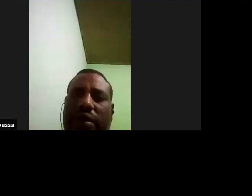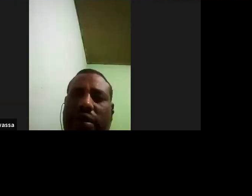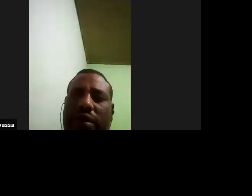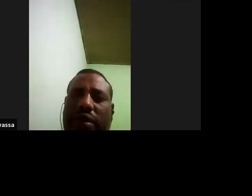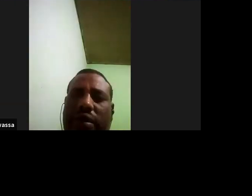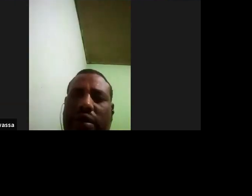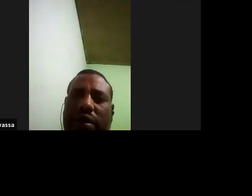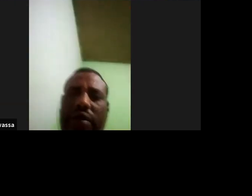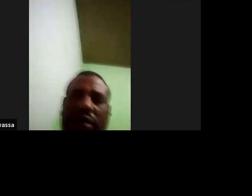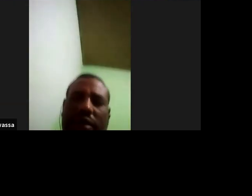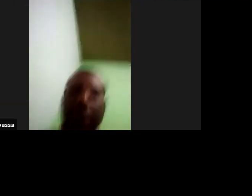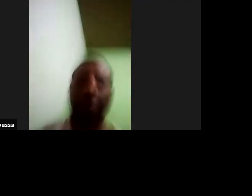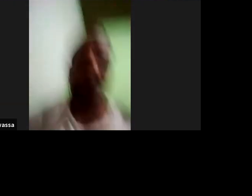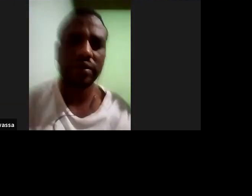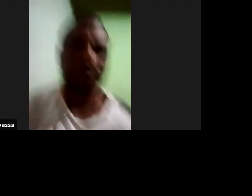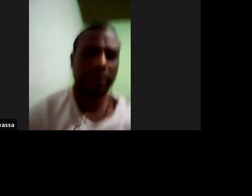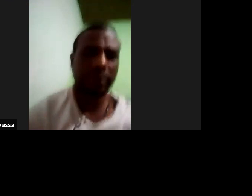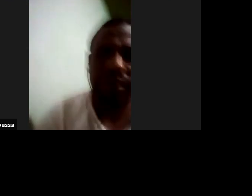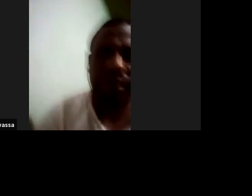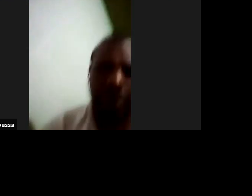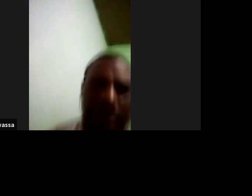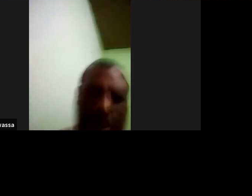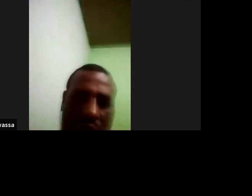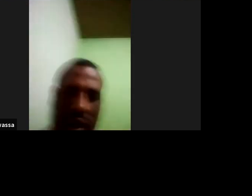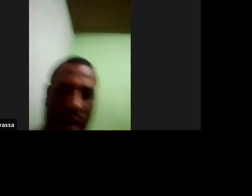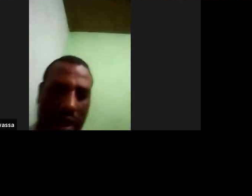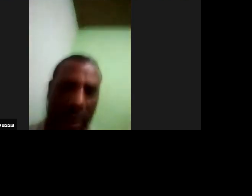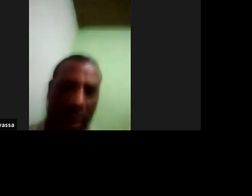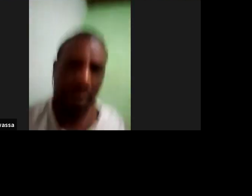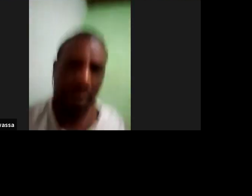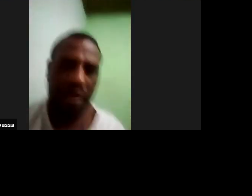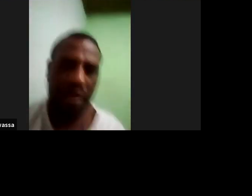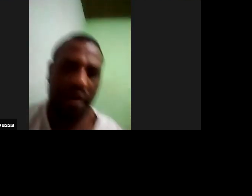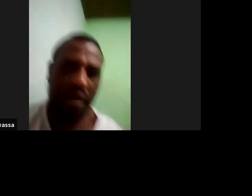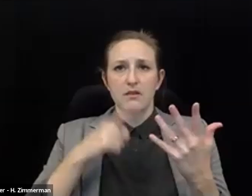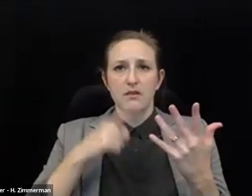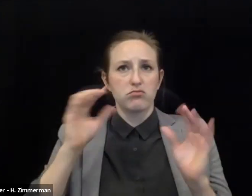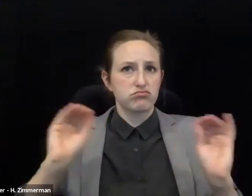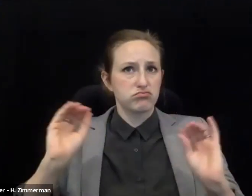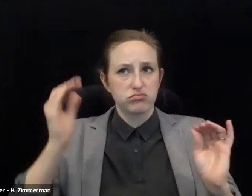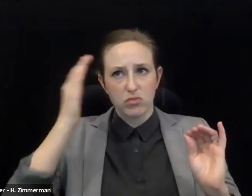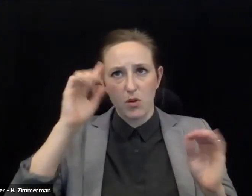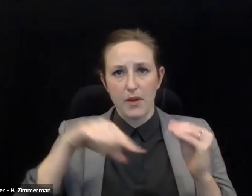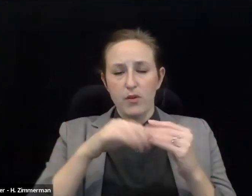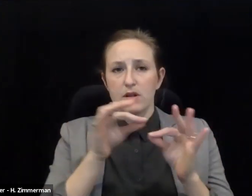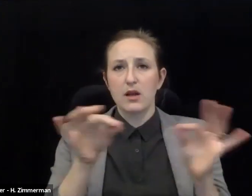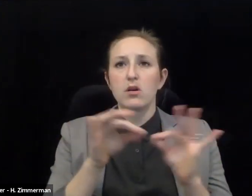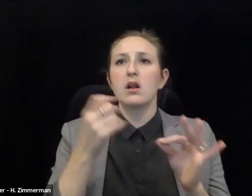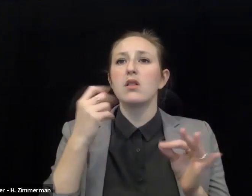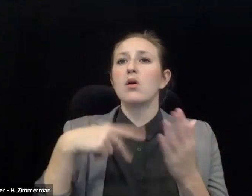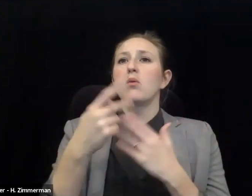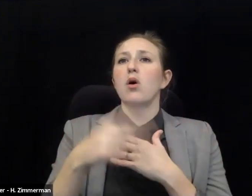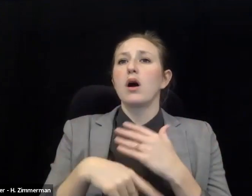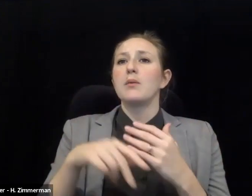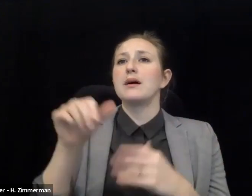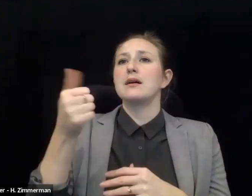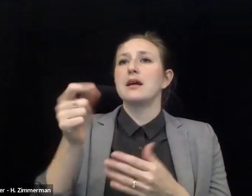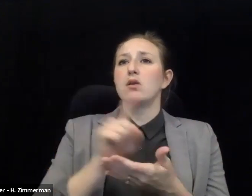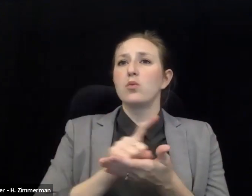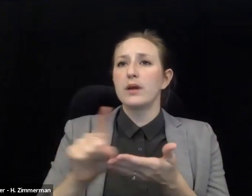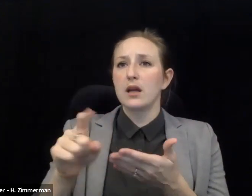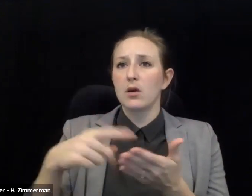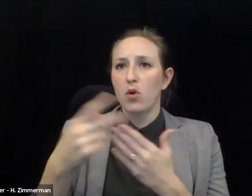Chinese and Korean and the format essentially is a 10 week program meeting twice per week for